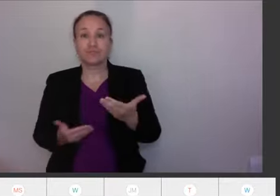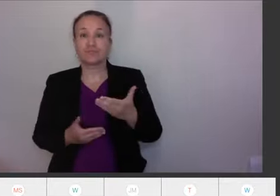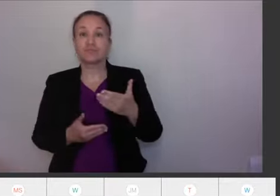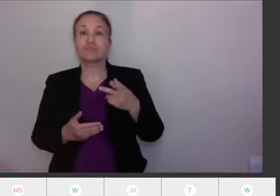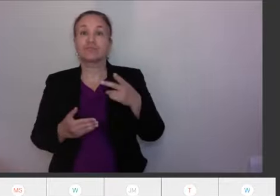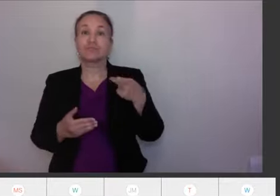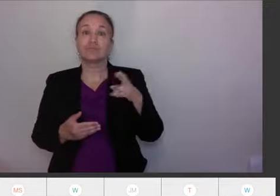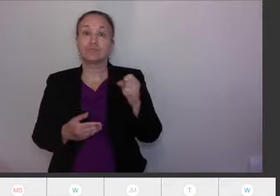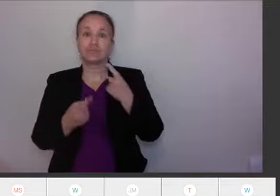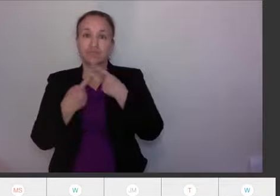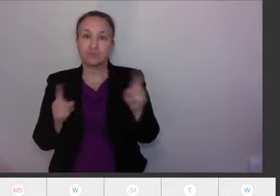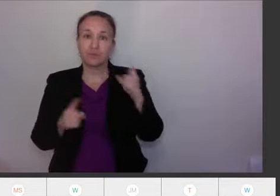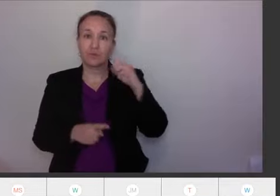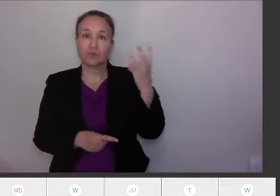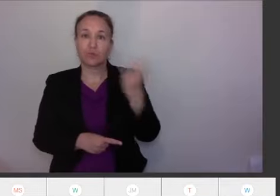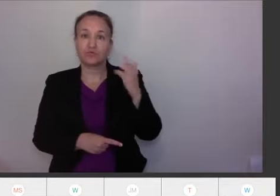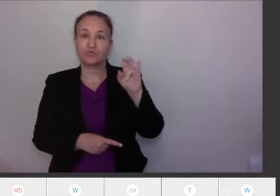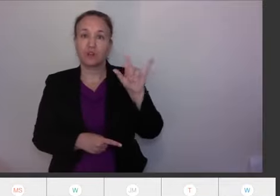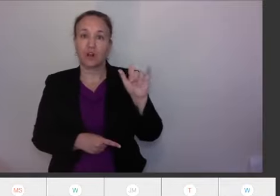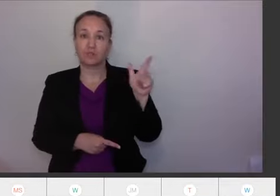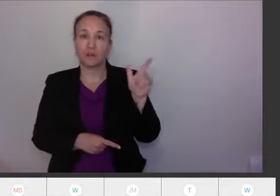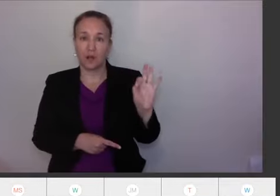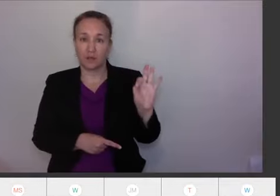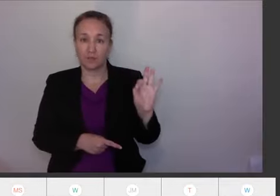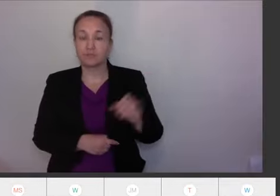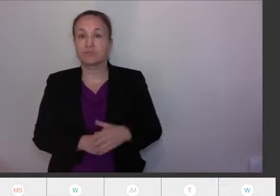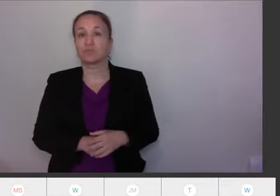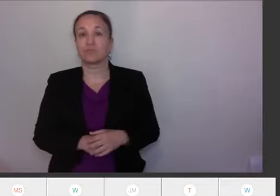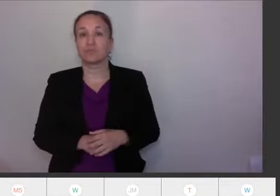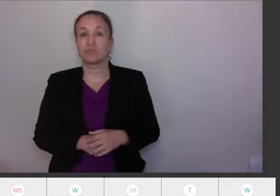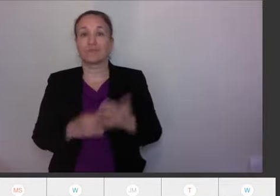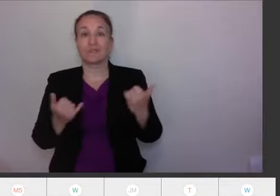wednesday july the 29th we are in week 21 of the